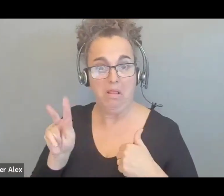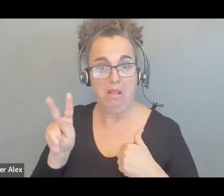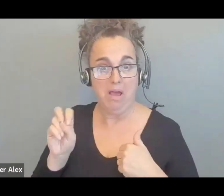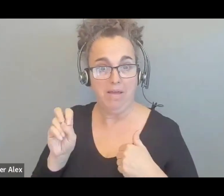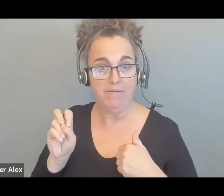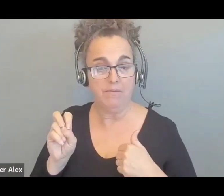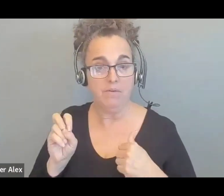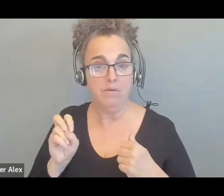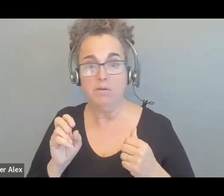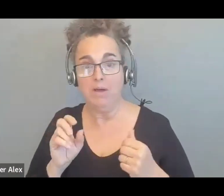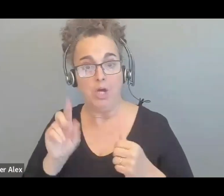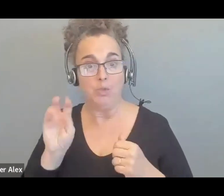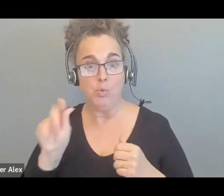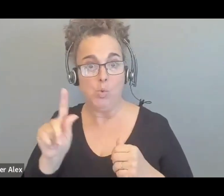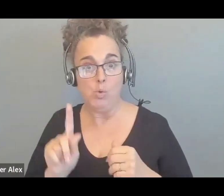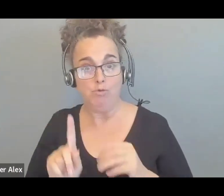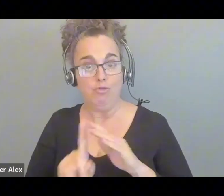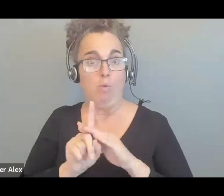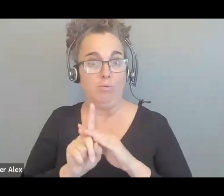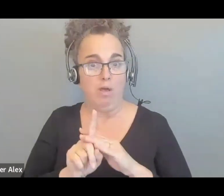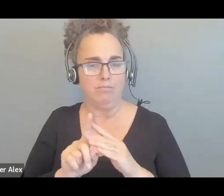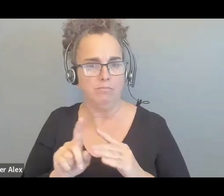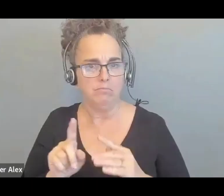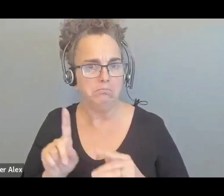with disabilities report accessibility barriers, right?